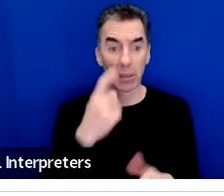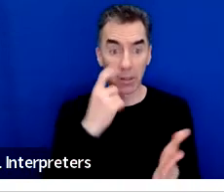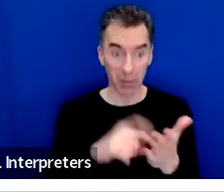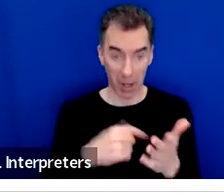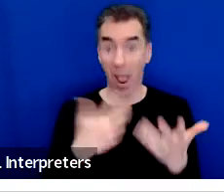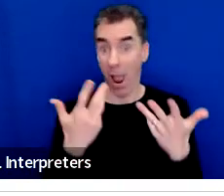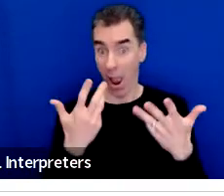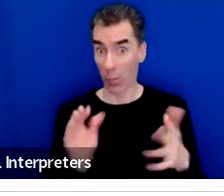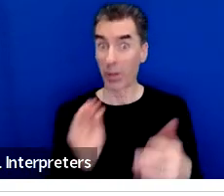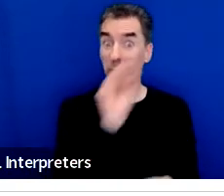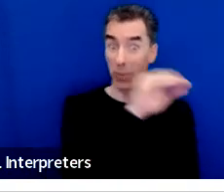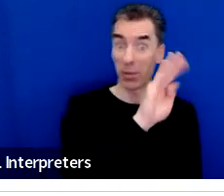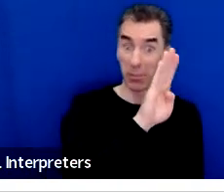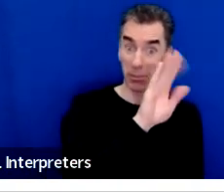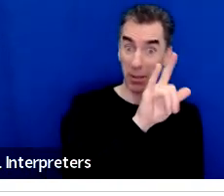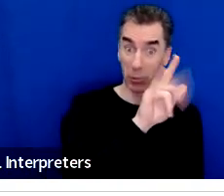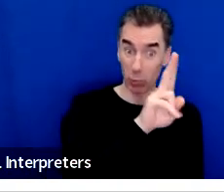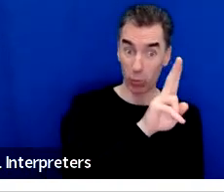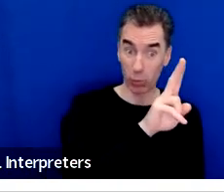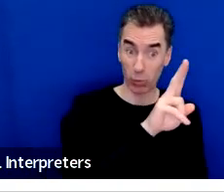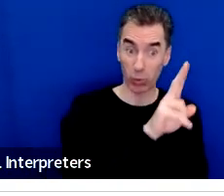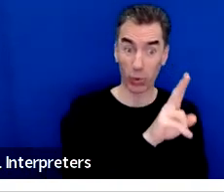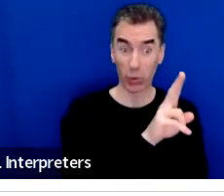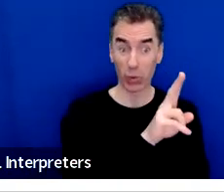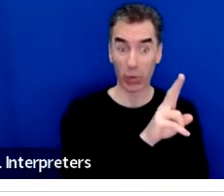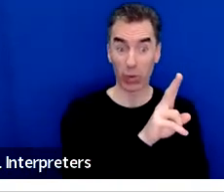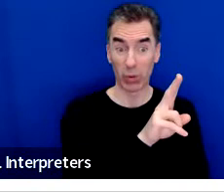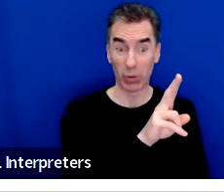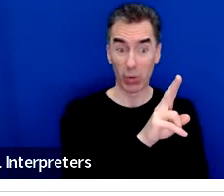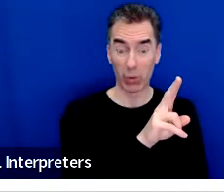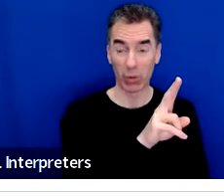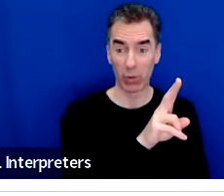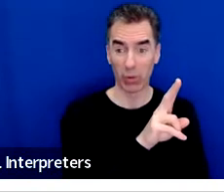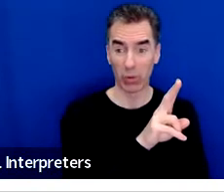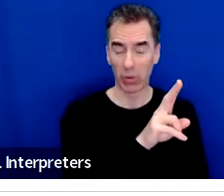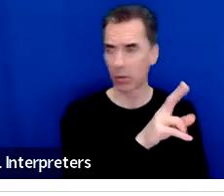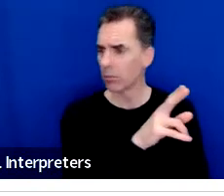but if I wanted to I'm sorry, did someone say something